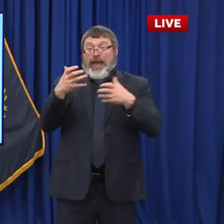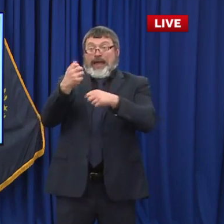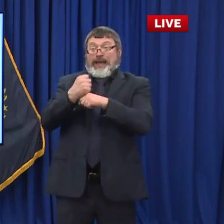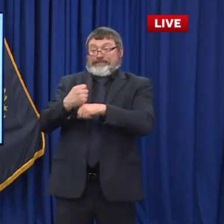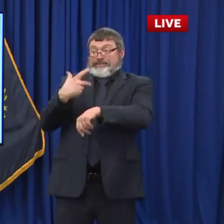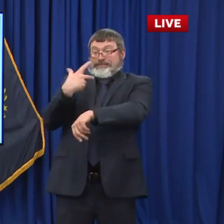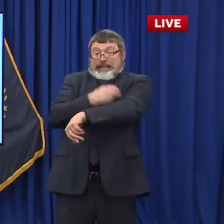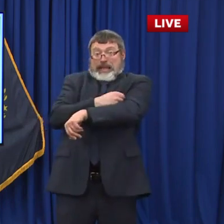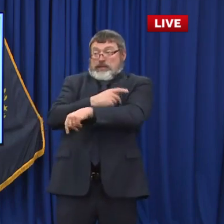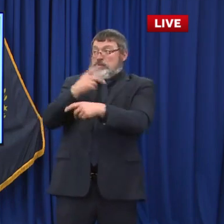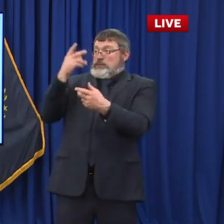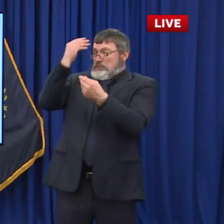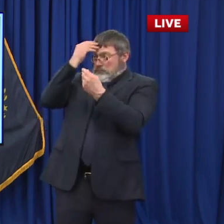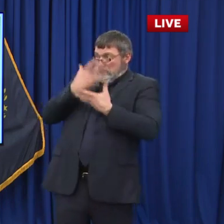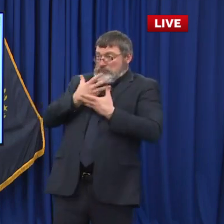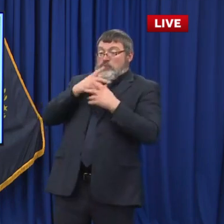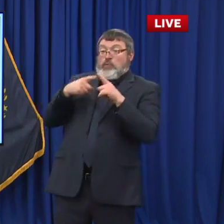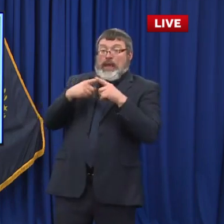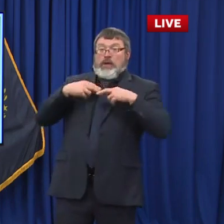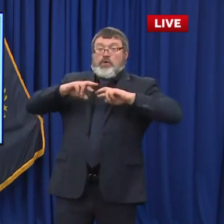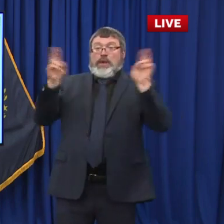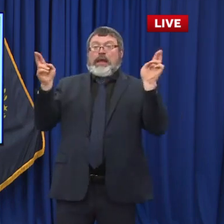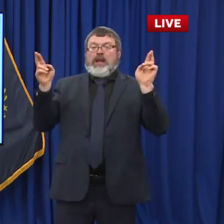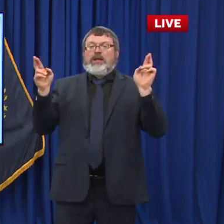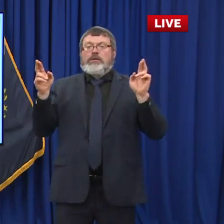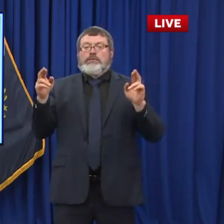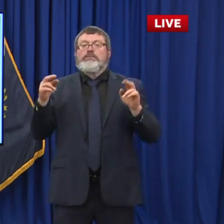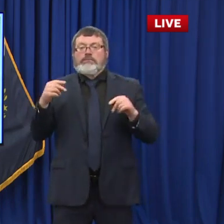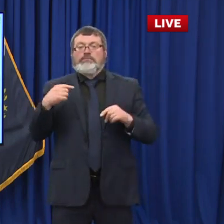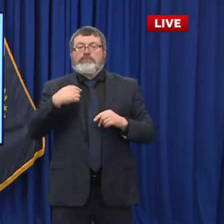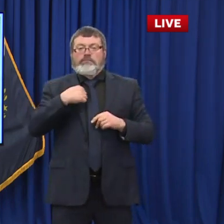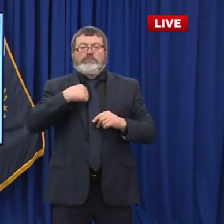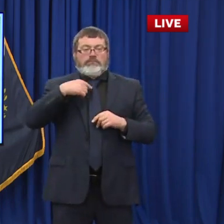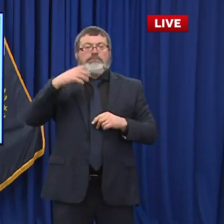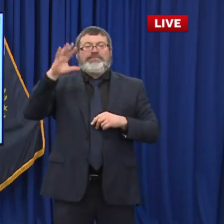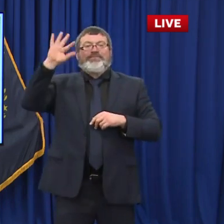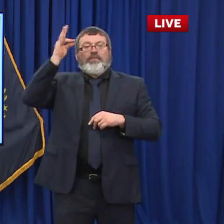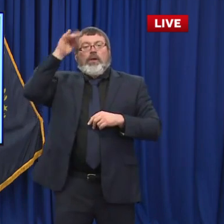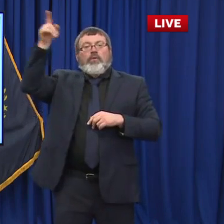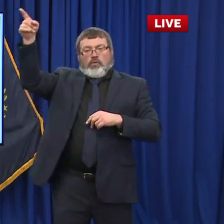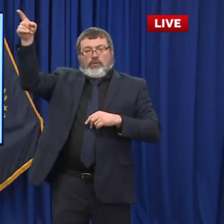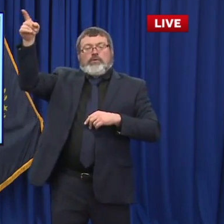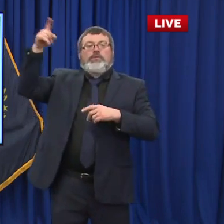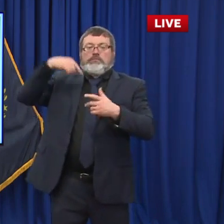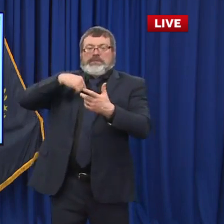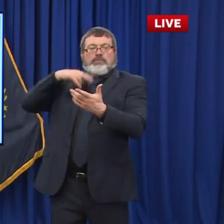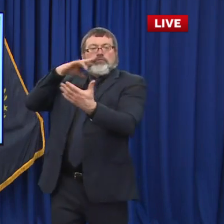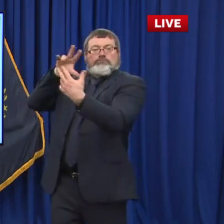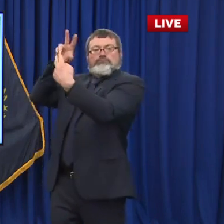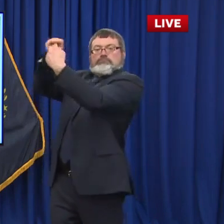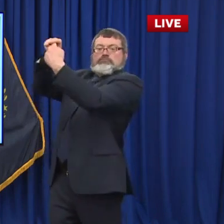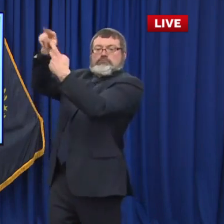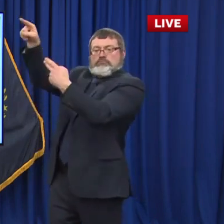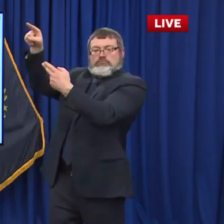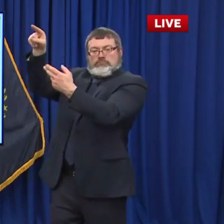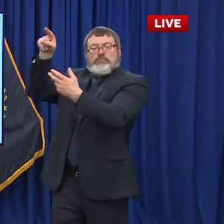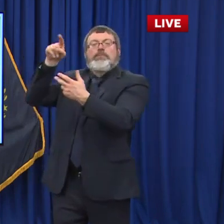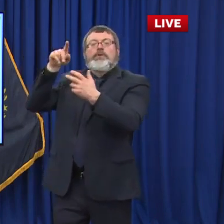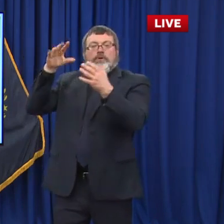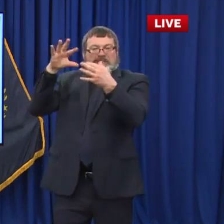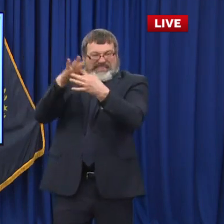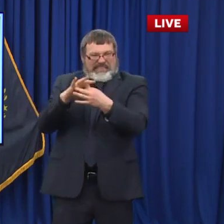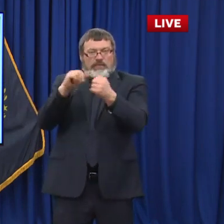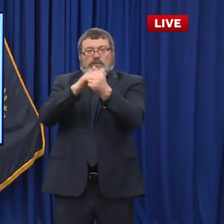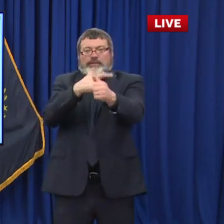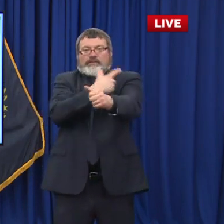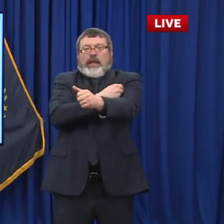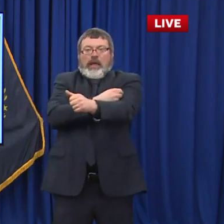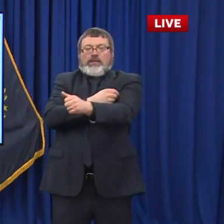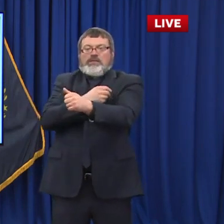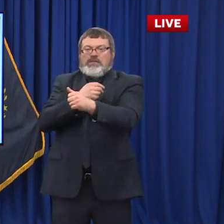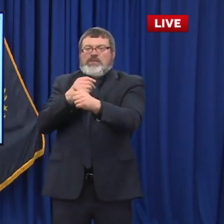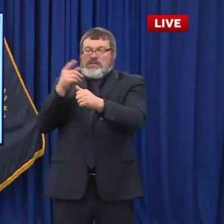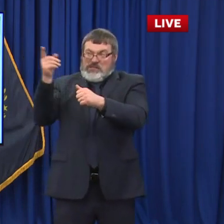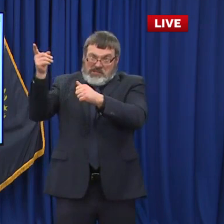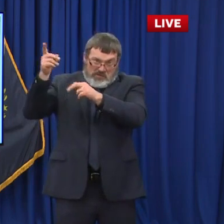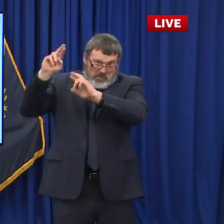THERE IS A FEDERAL DATA SYSTEM THAT’S IN PLACE CALLED VACCINE FINDER WHERE YOU’LL BE ABLE TO GO AND SEE WHERE THERE’S VACCINE AVAILABLE FOR YOU AND YOU CAN CONTACT THAT ORGANIZATION TO